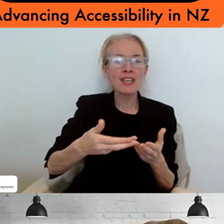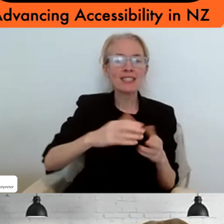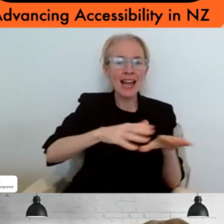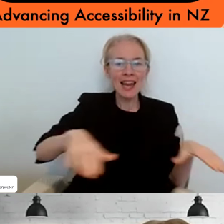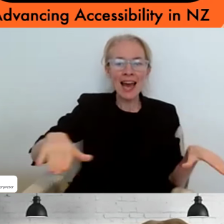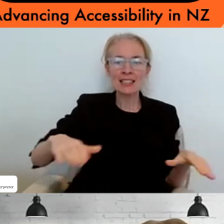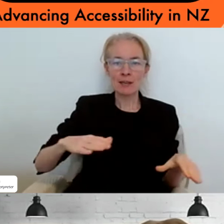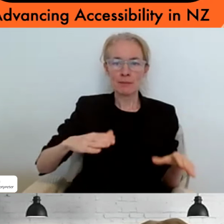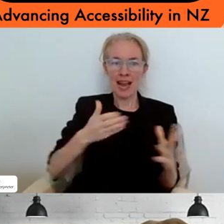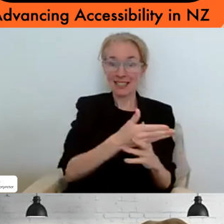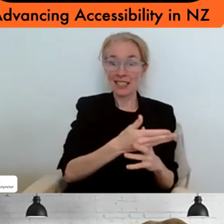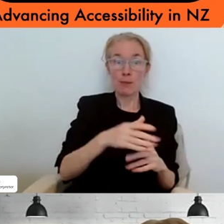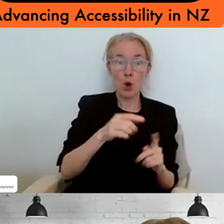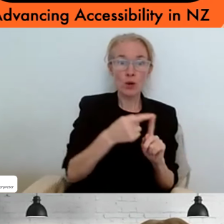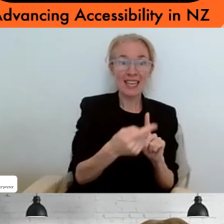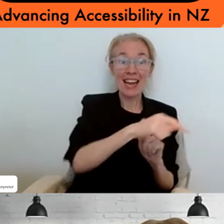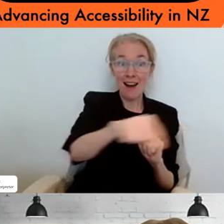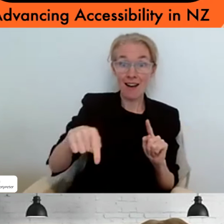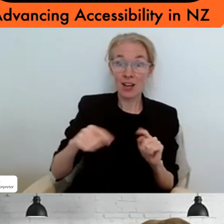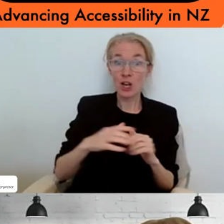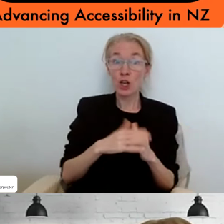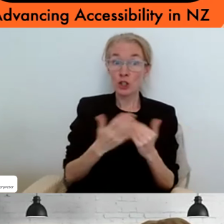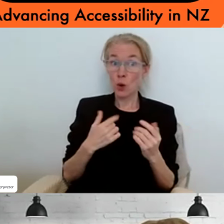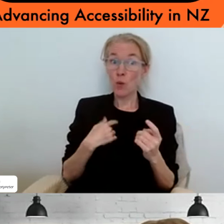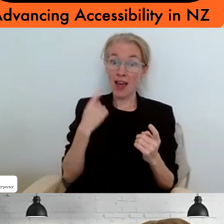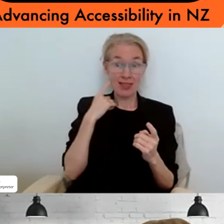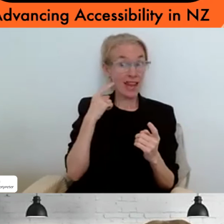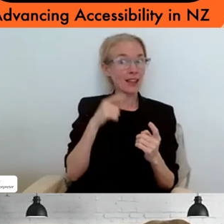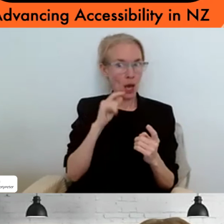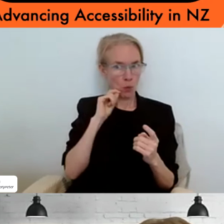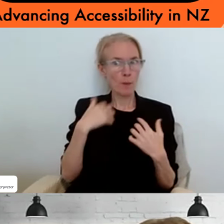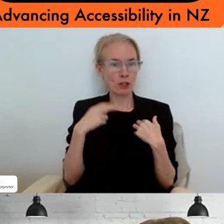some of the objections the construction sector has had on we can't afford